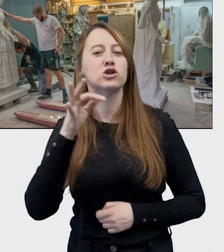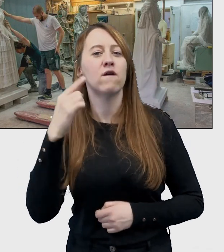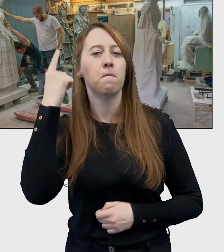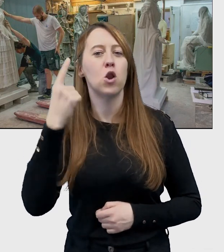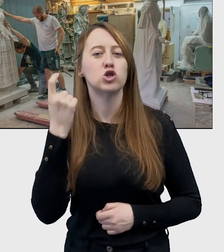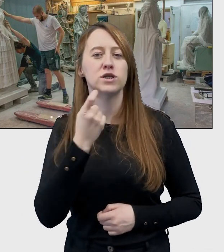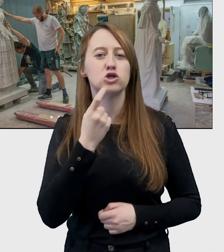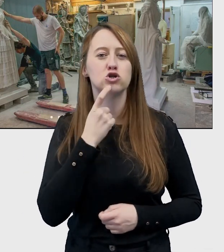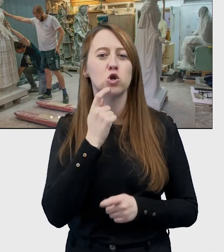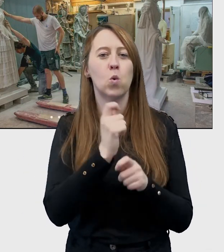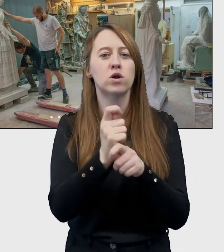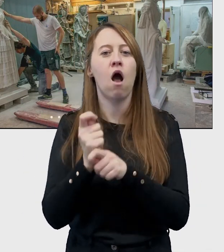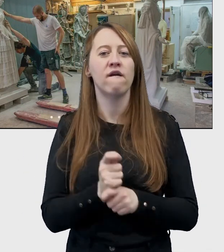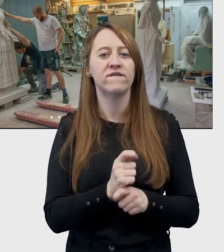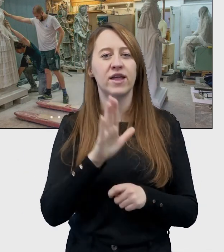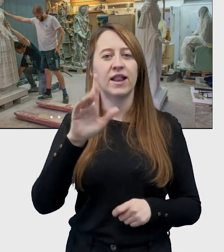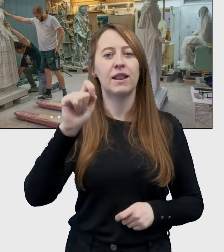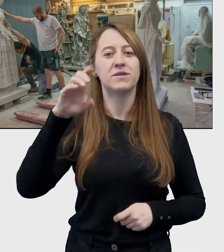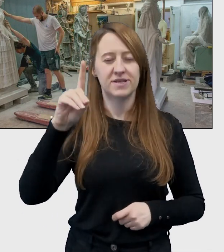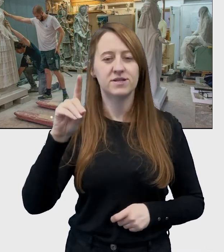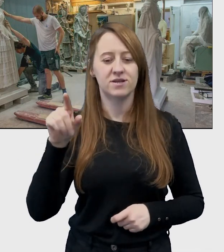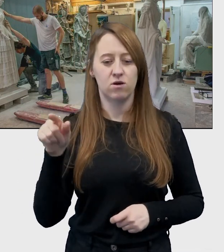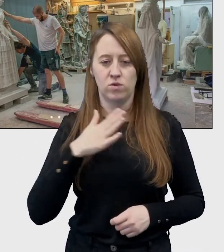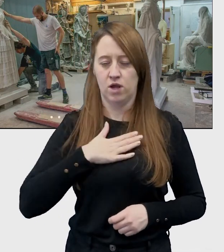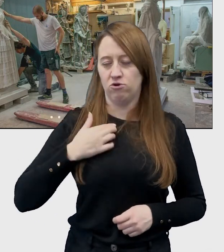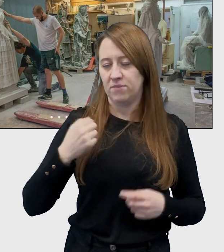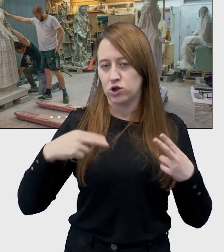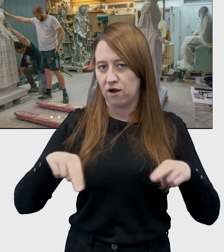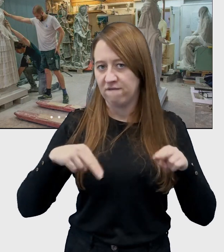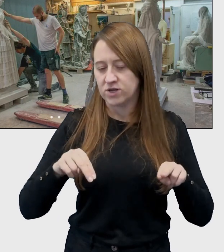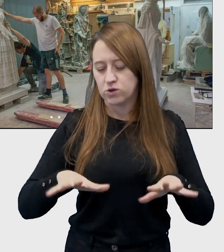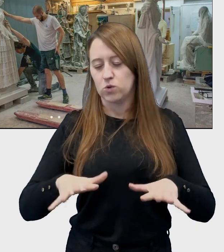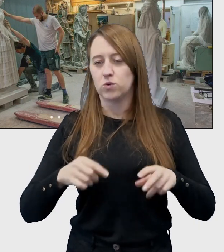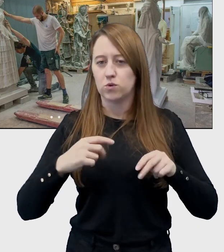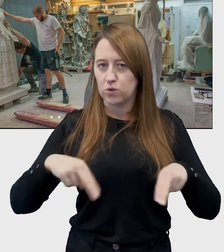I'm really shaking - because I think it shows quite nicely how